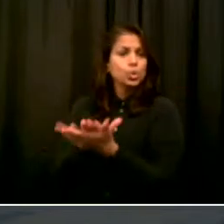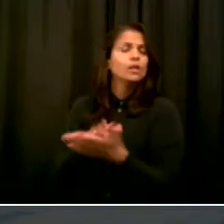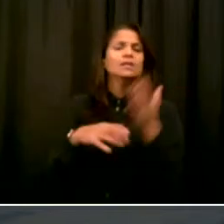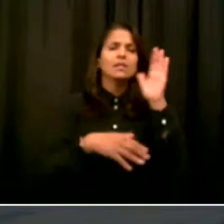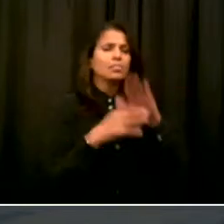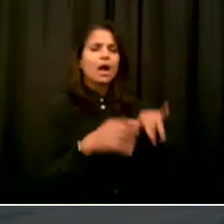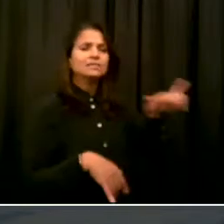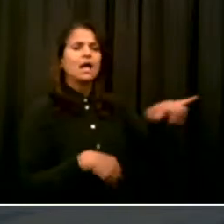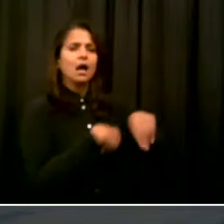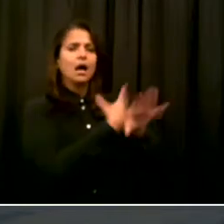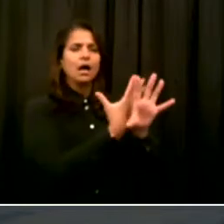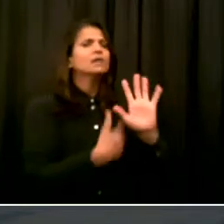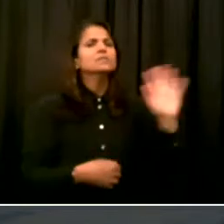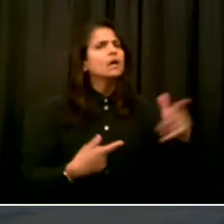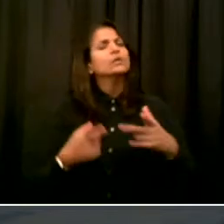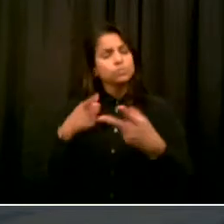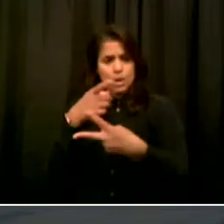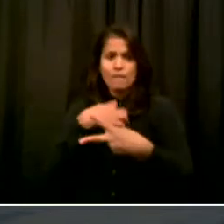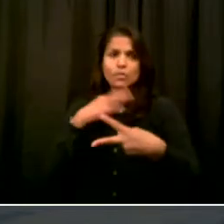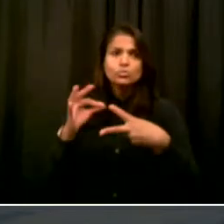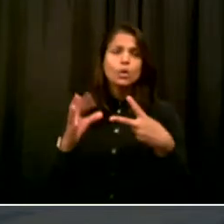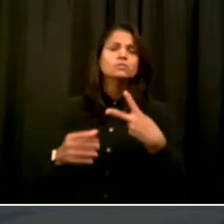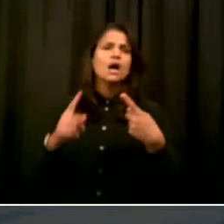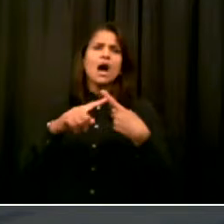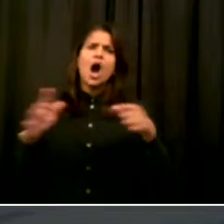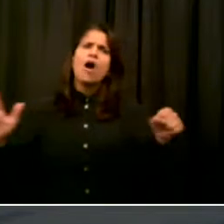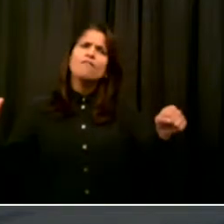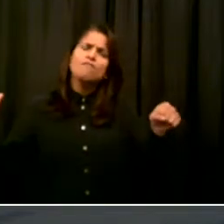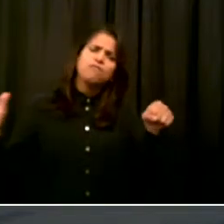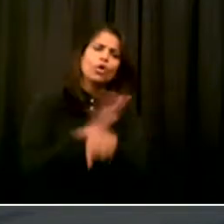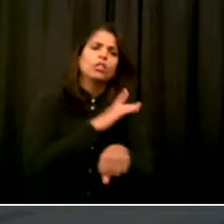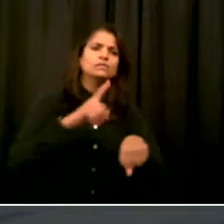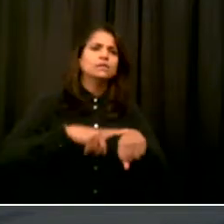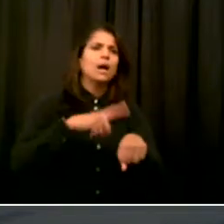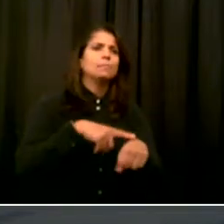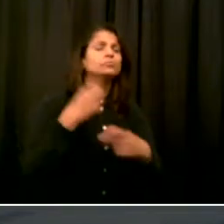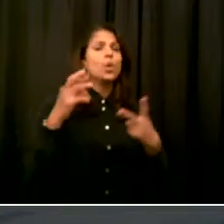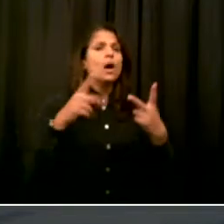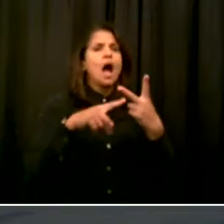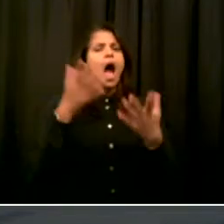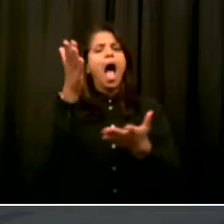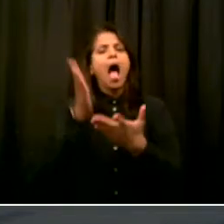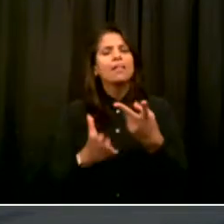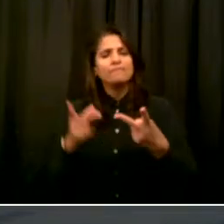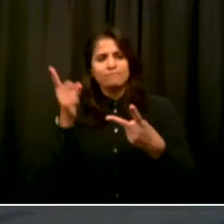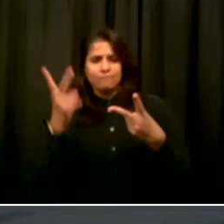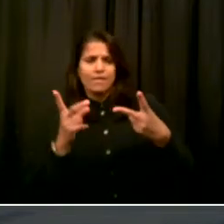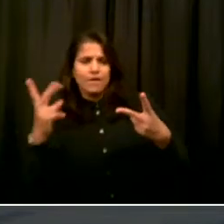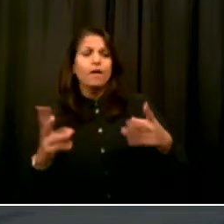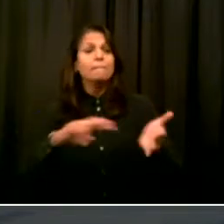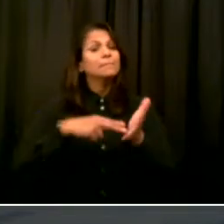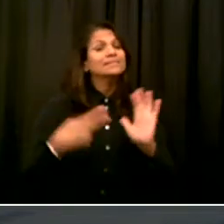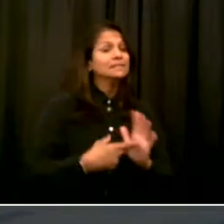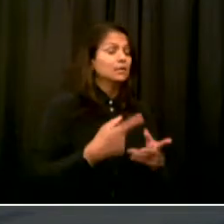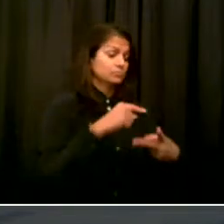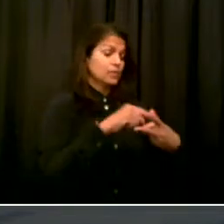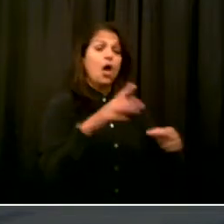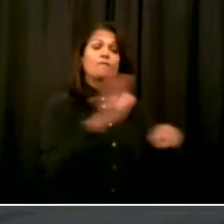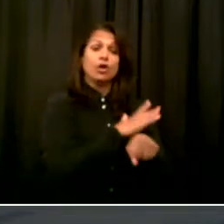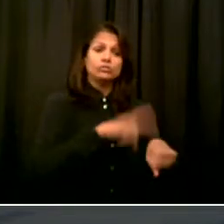TO BE ALALEARDY MORE ALL RRMOETR